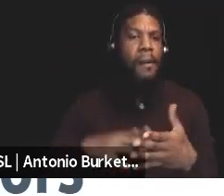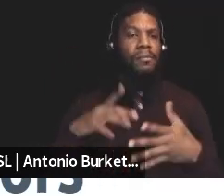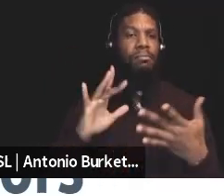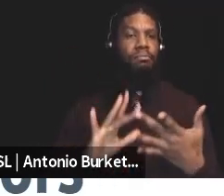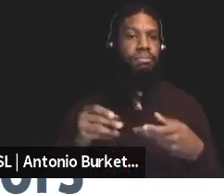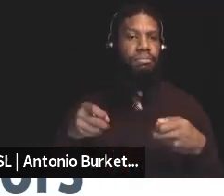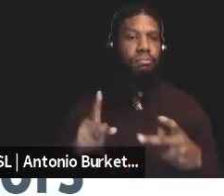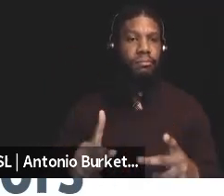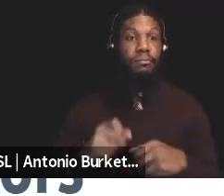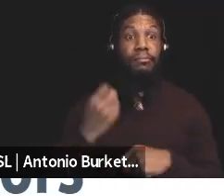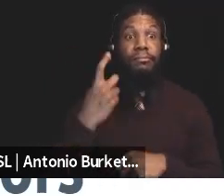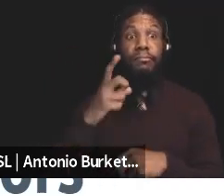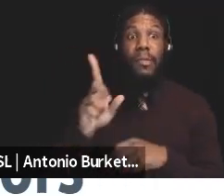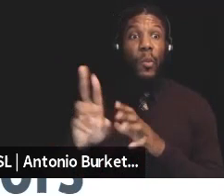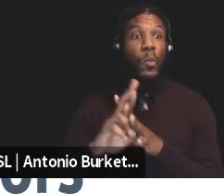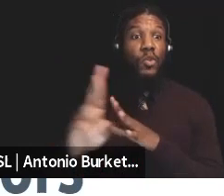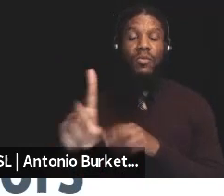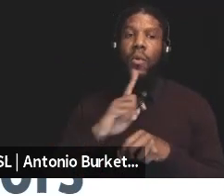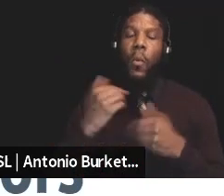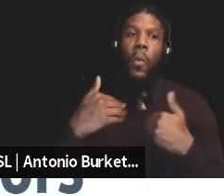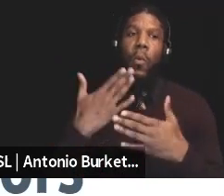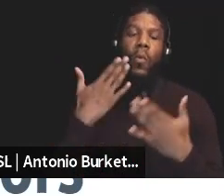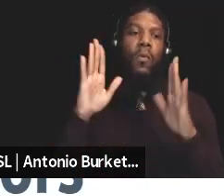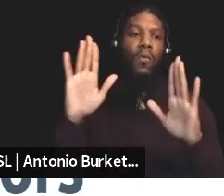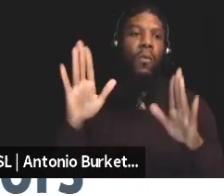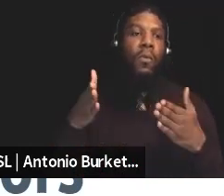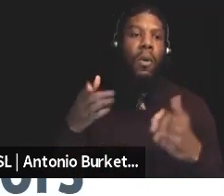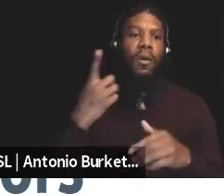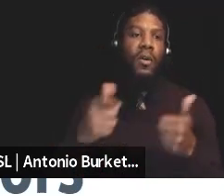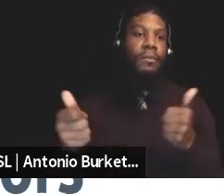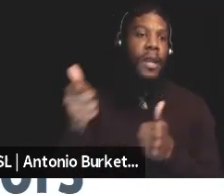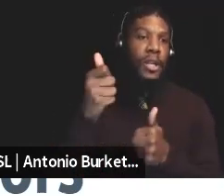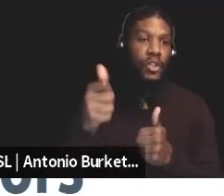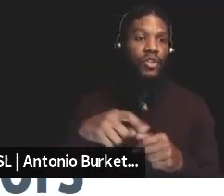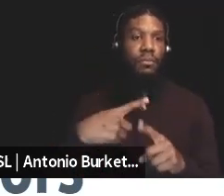always a great way for instructors, my managers, and myself to connect, take a break from our daily